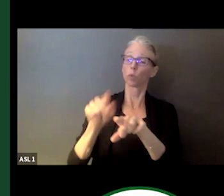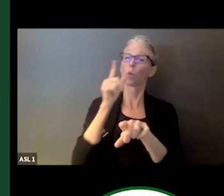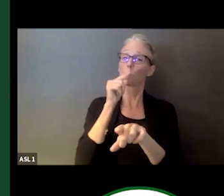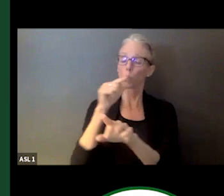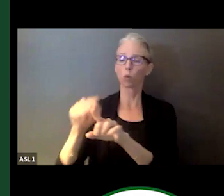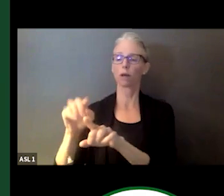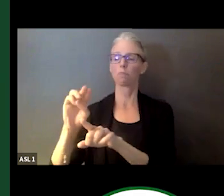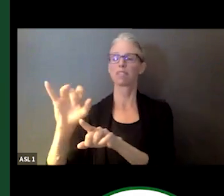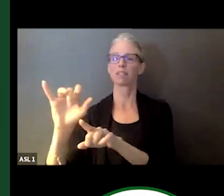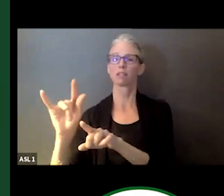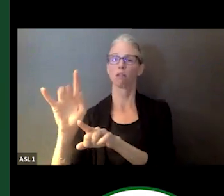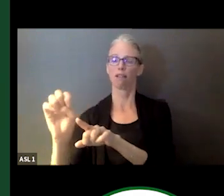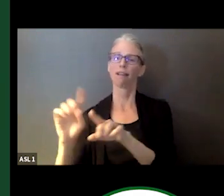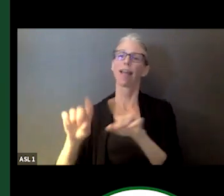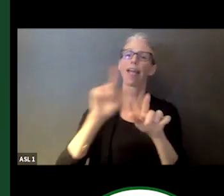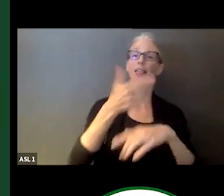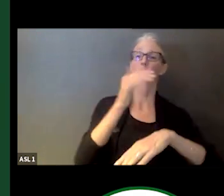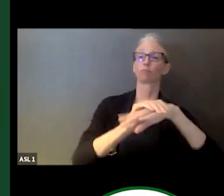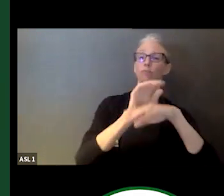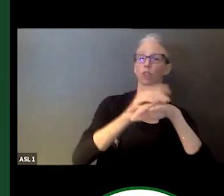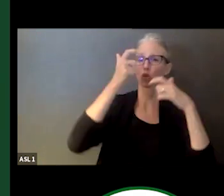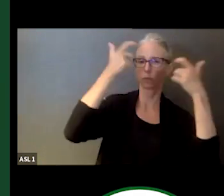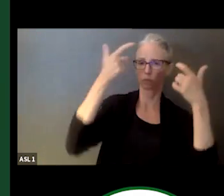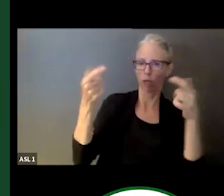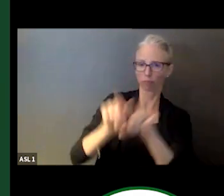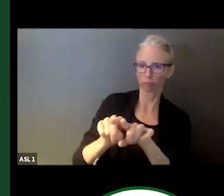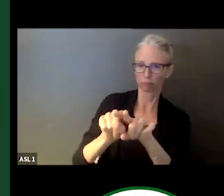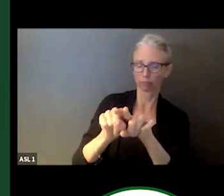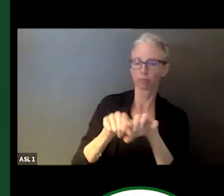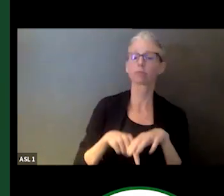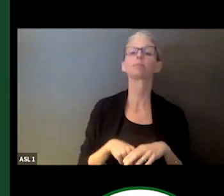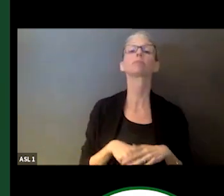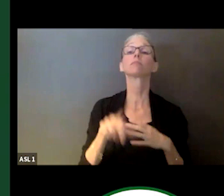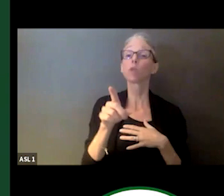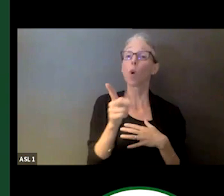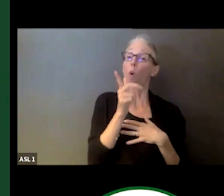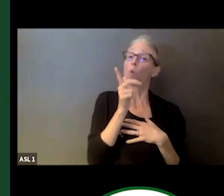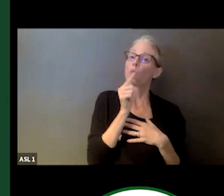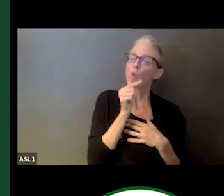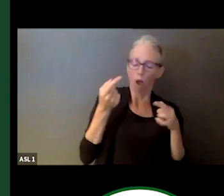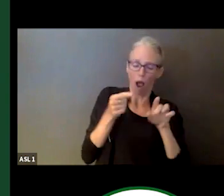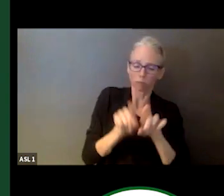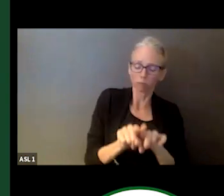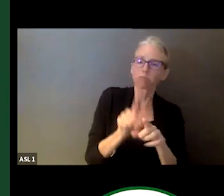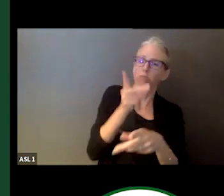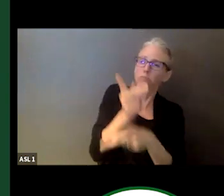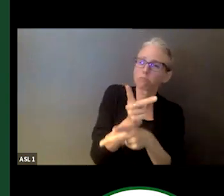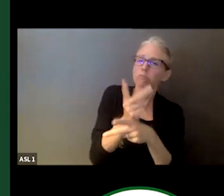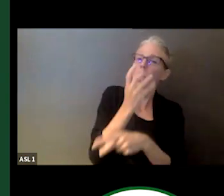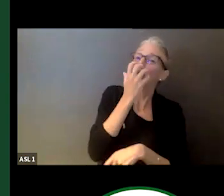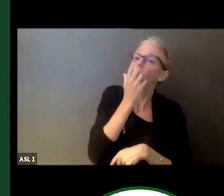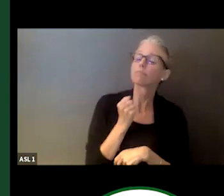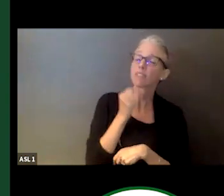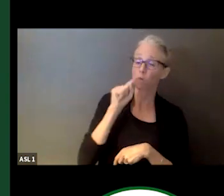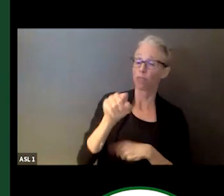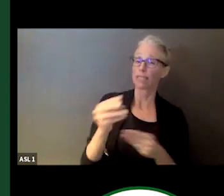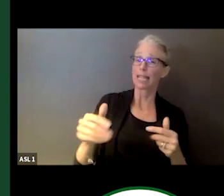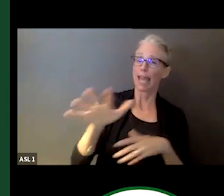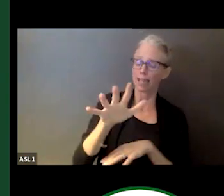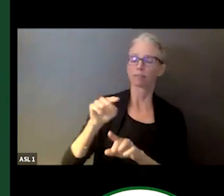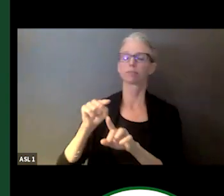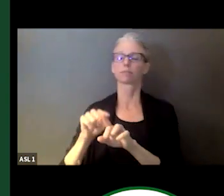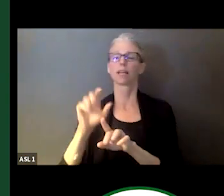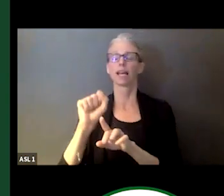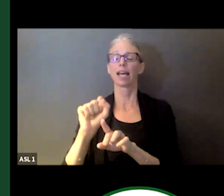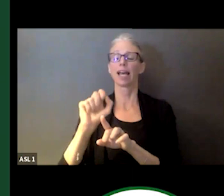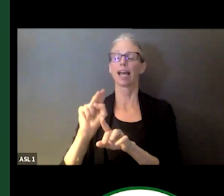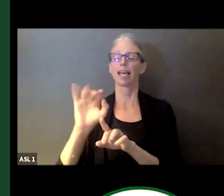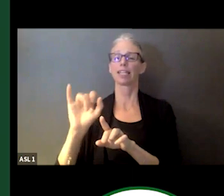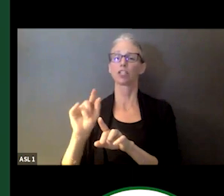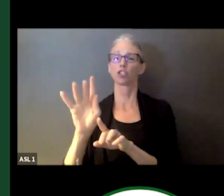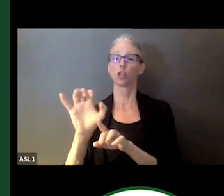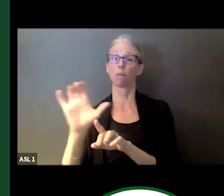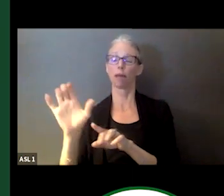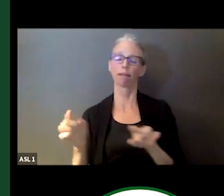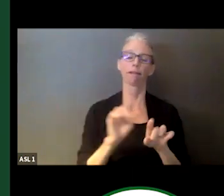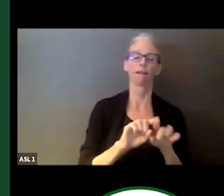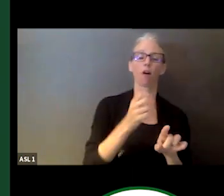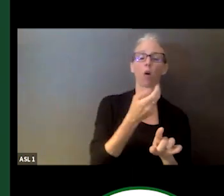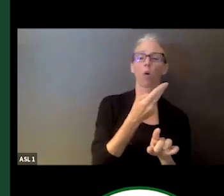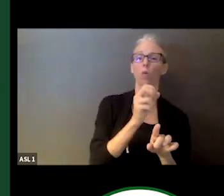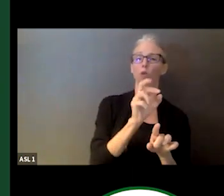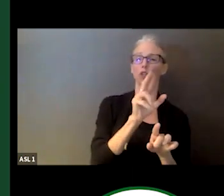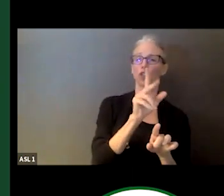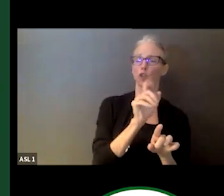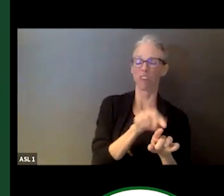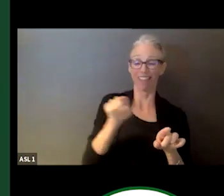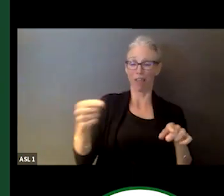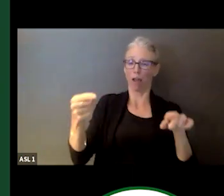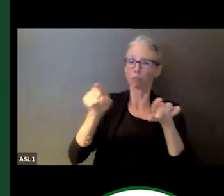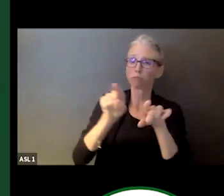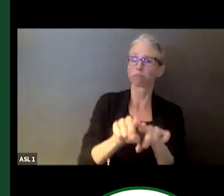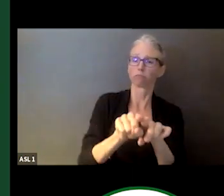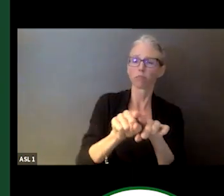The sacred custodianship of these lands comes from the dish with one spoon treaty and a covenant between the Aanishinaabec and Haudenosaunee, established long before contact with settlers.